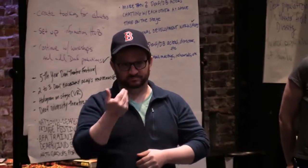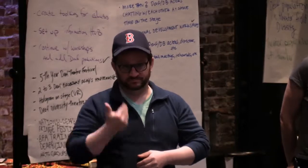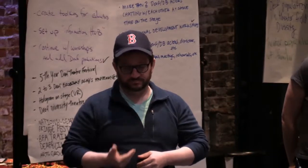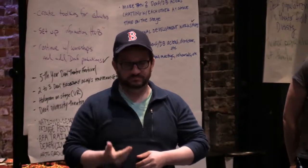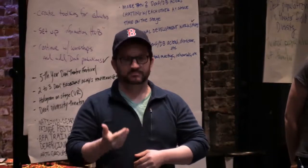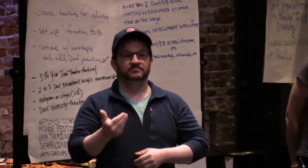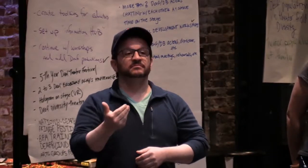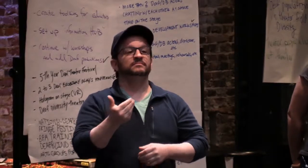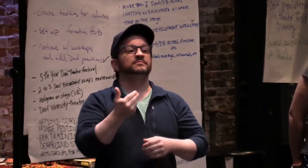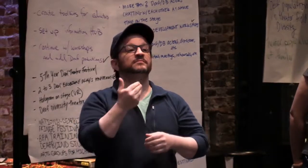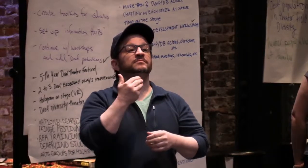I'm Ethan.